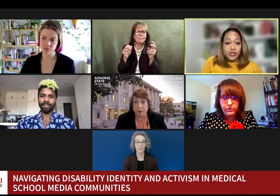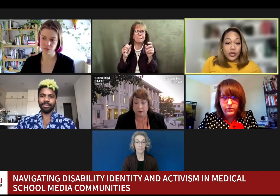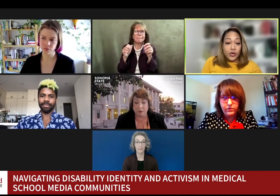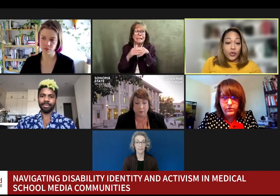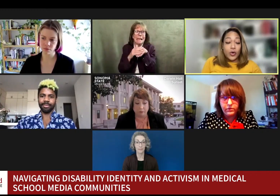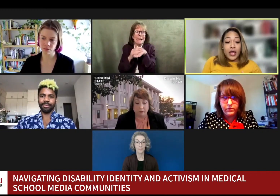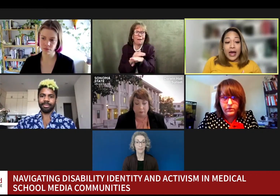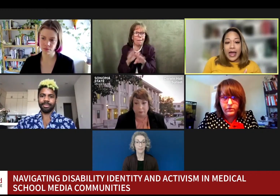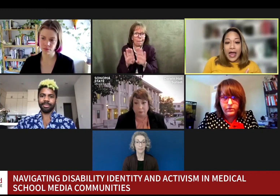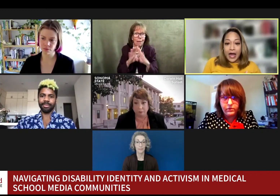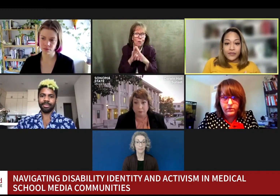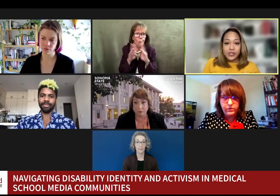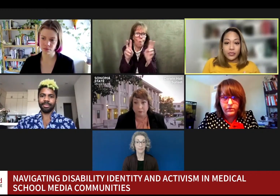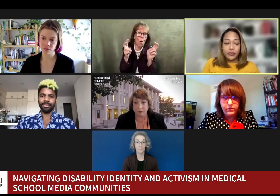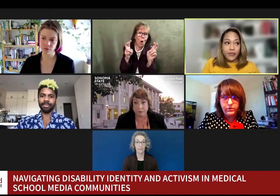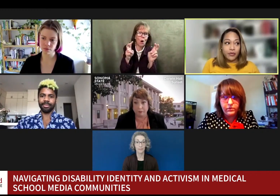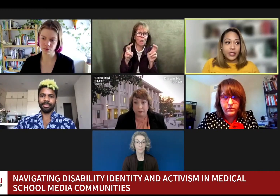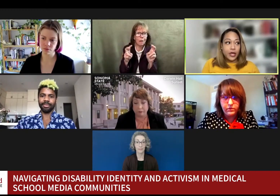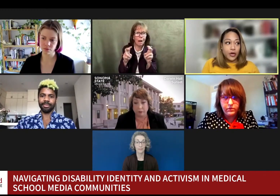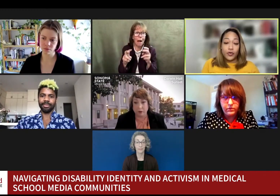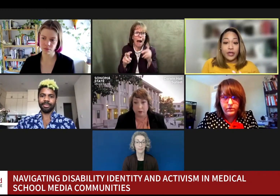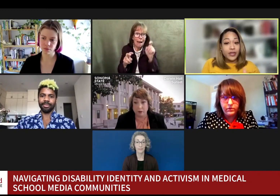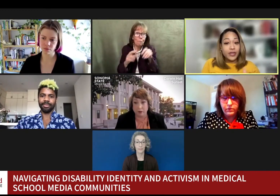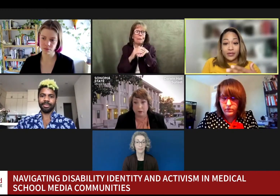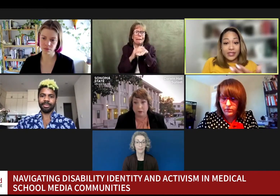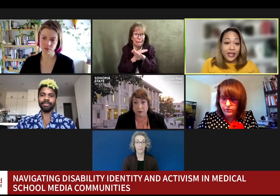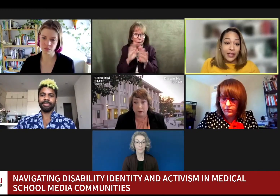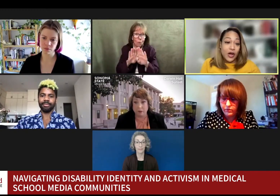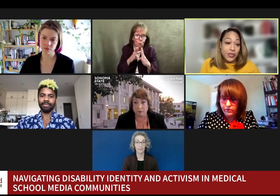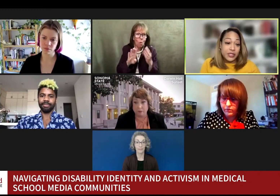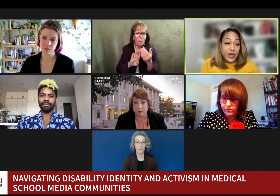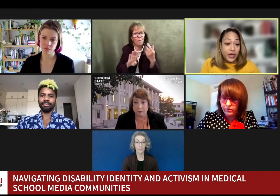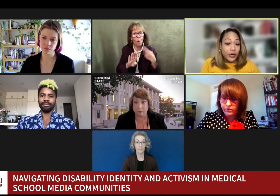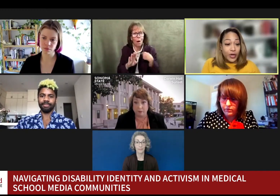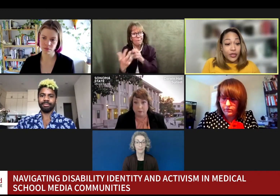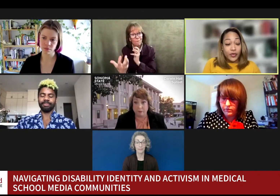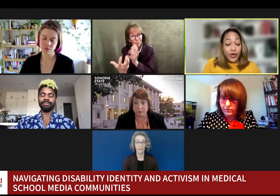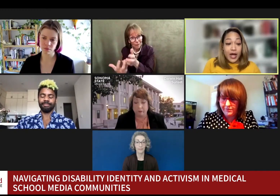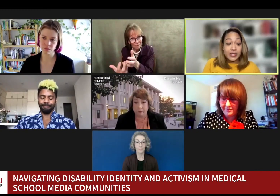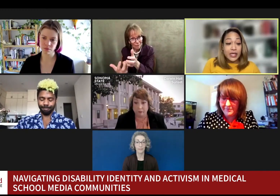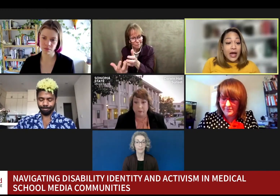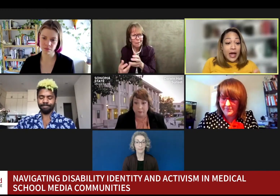So I have to be very careful even sitting on this panel with you guys.